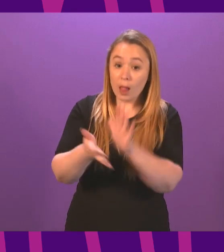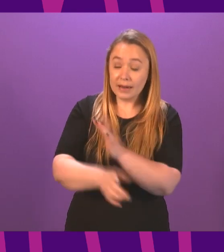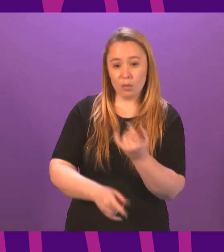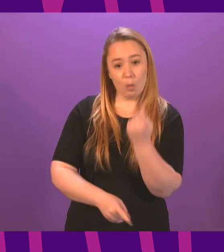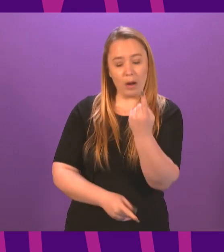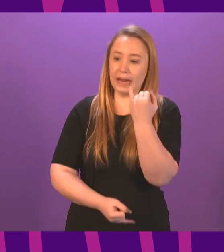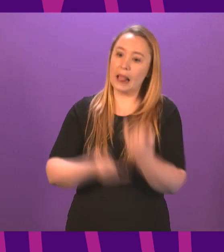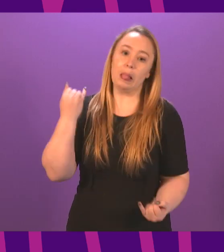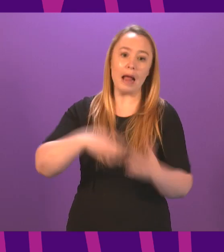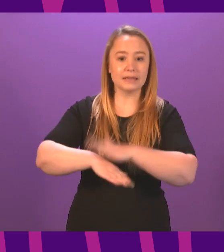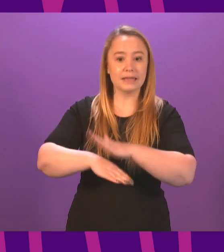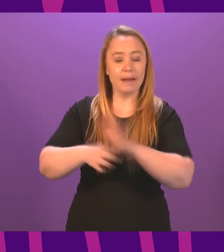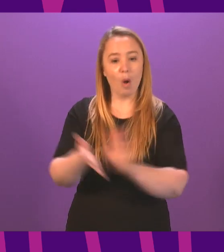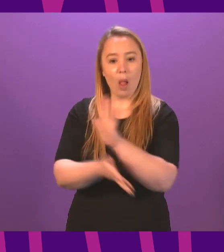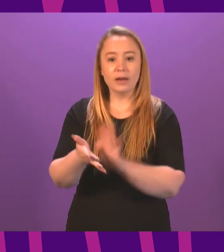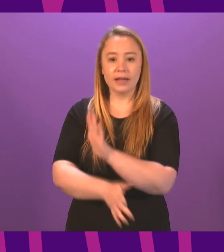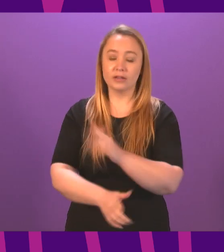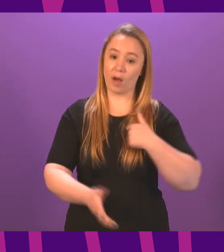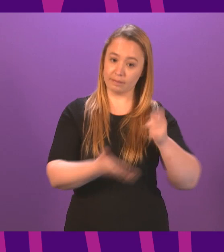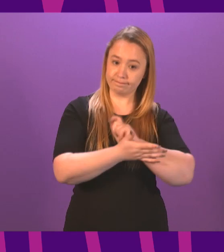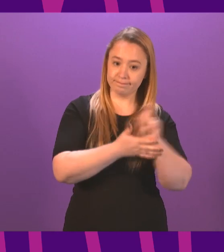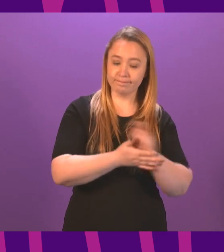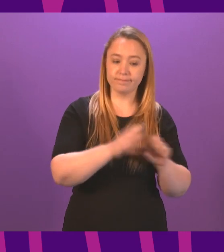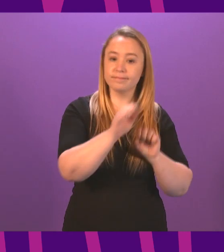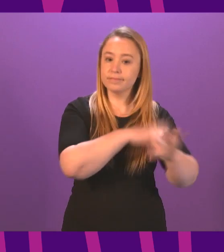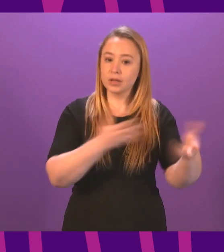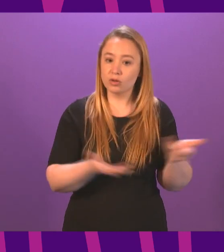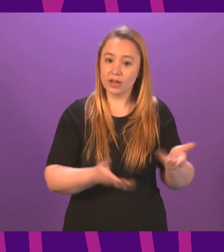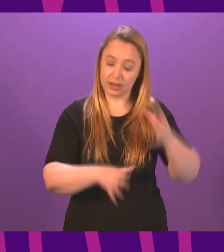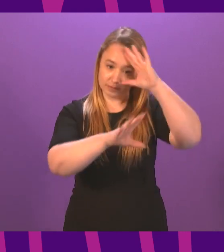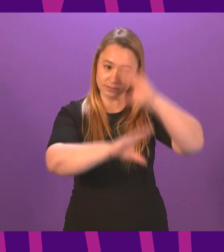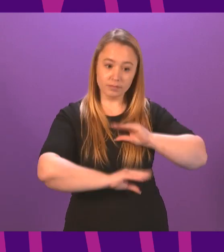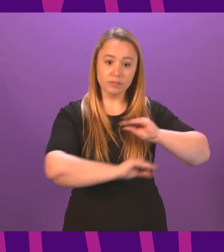I have written back to her today, and I have advised her that, under the regulations, anyone